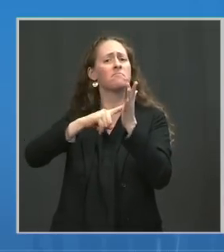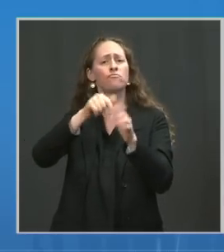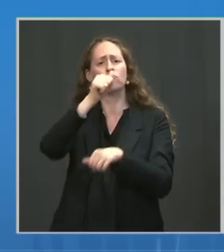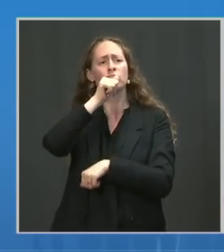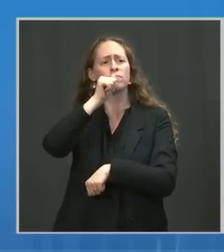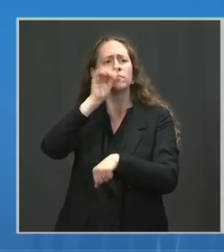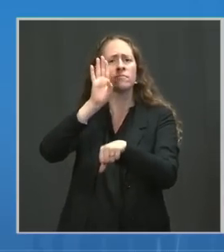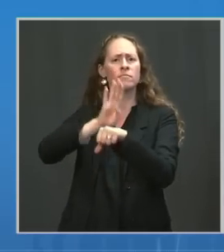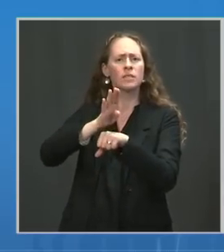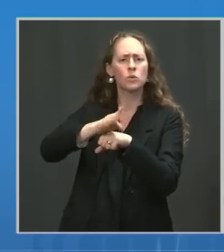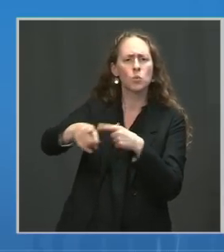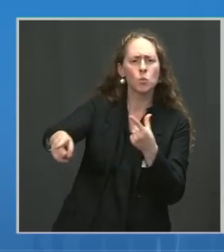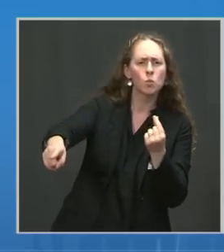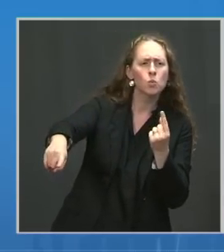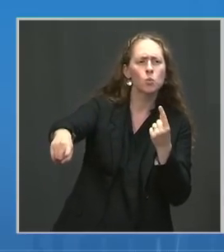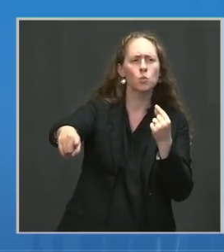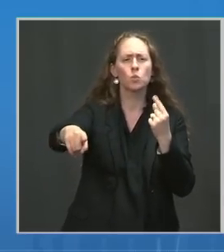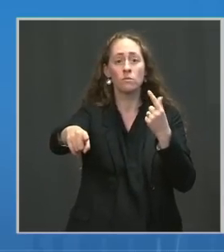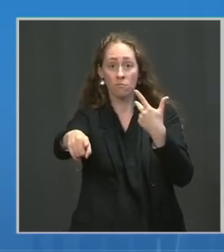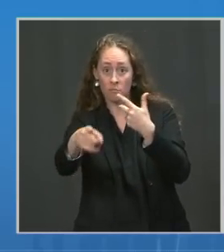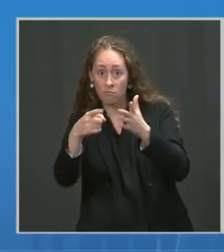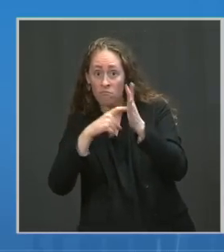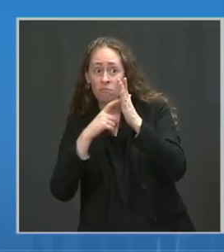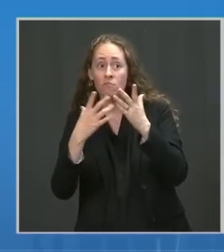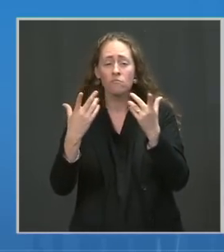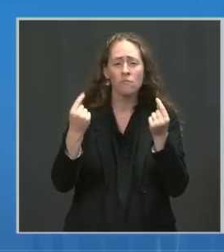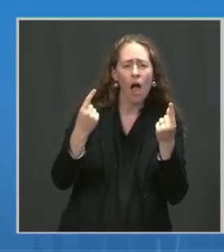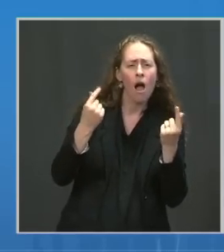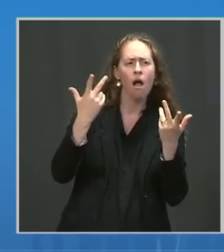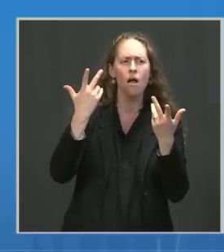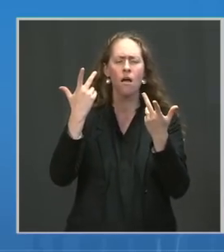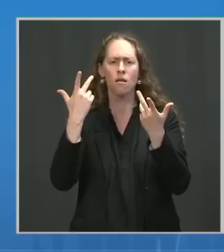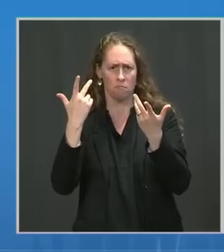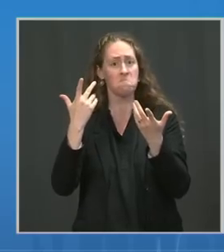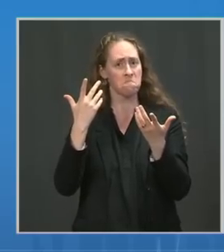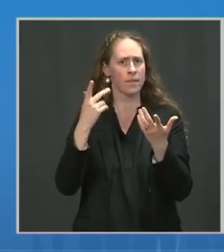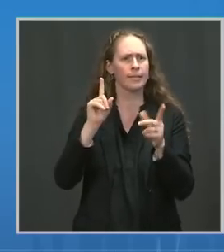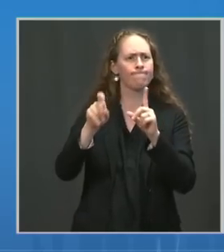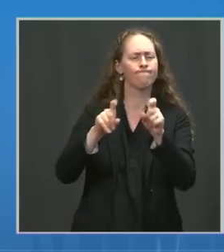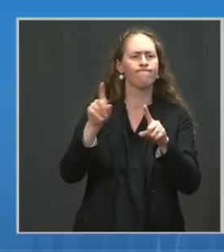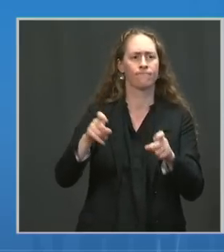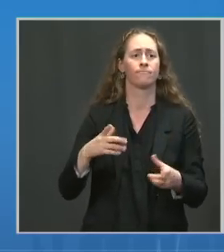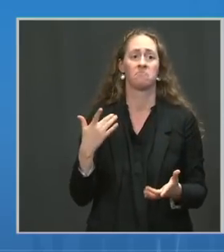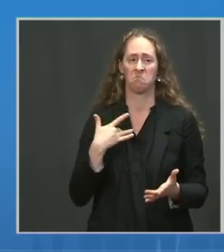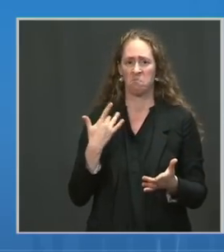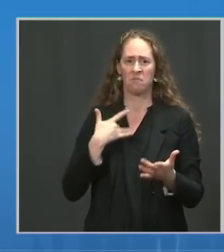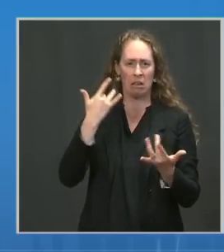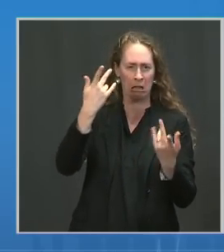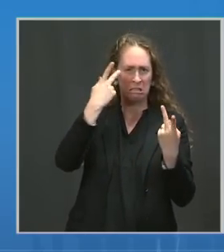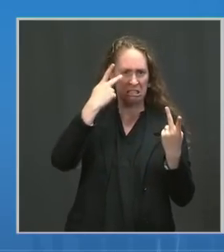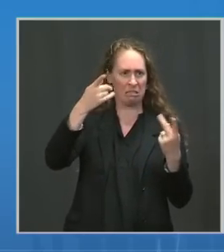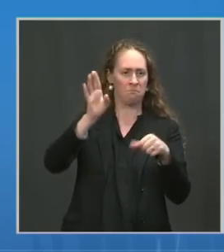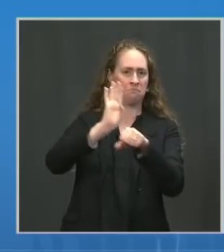particularly in the healthcare setting. And we're seeing it in the private sector. More and more companies are coming up with systems